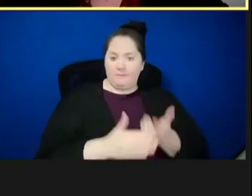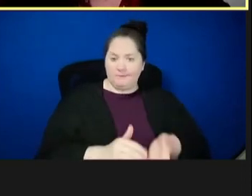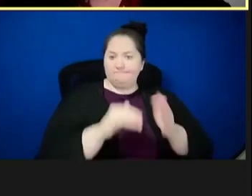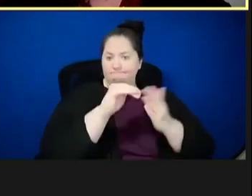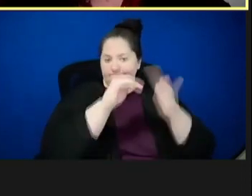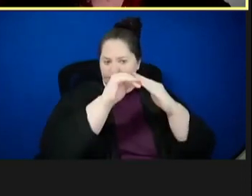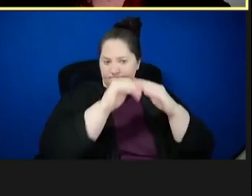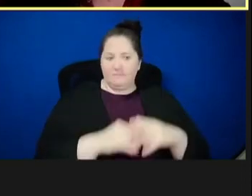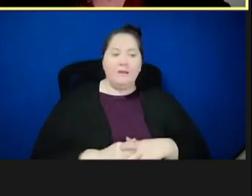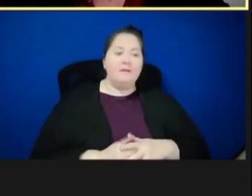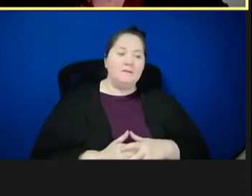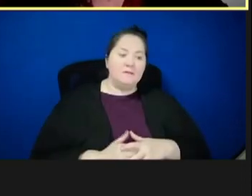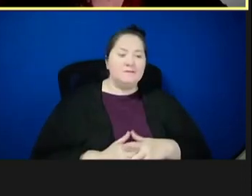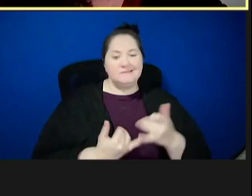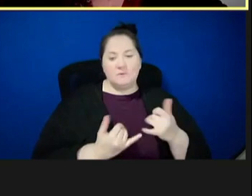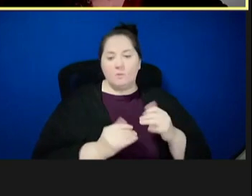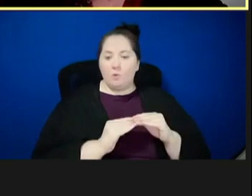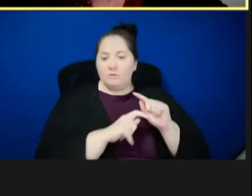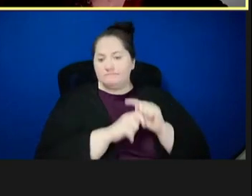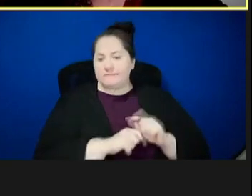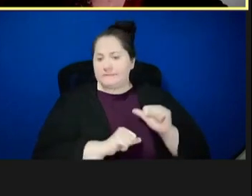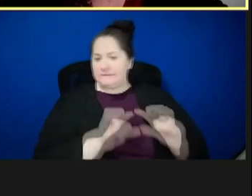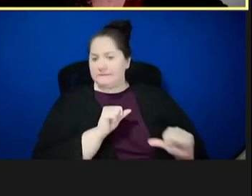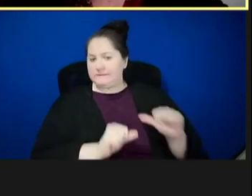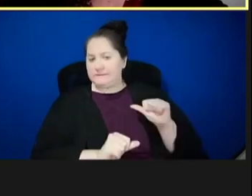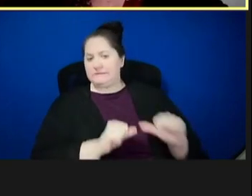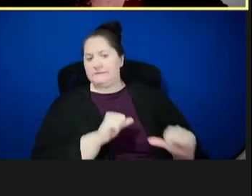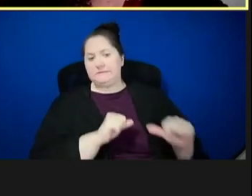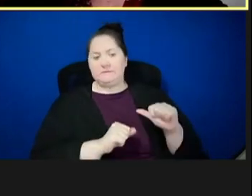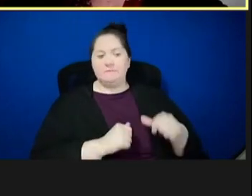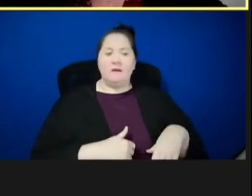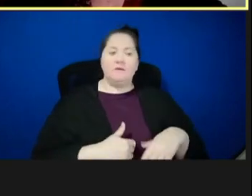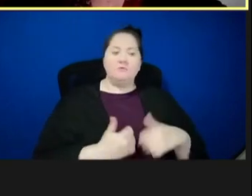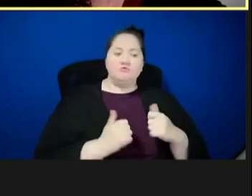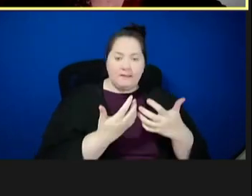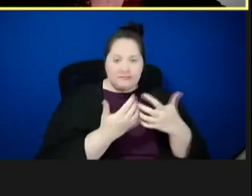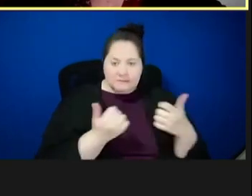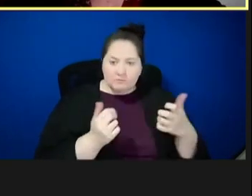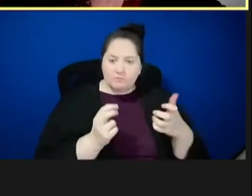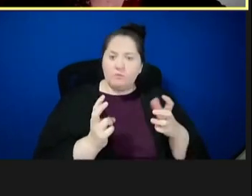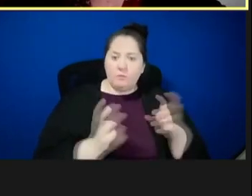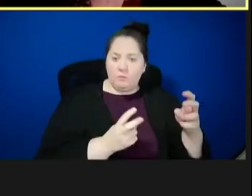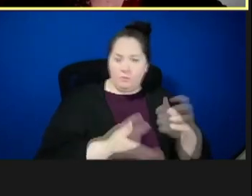traditional hesitancy, so separating out those issues really helped identify what strategies